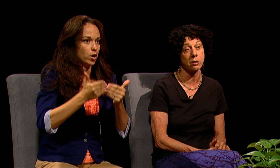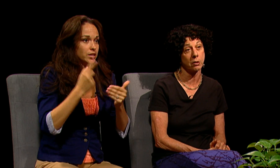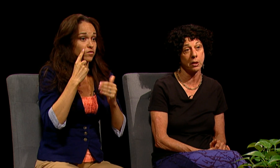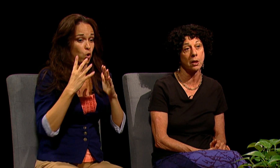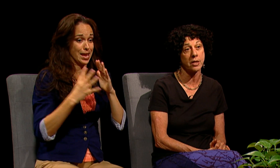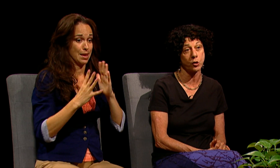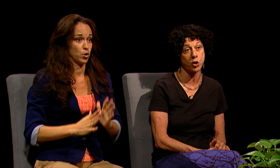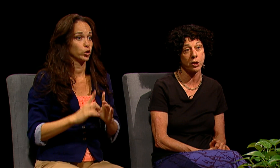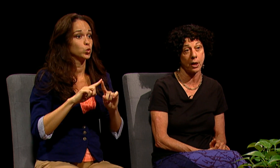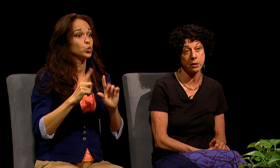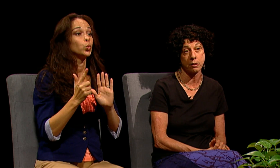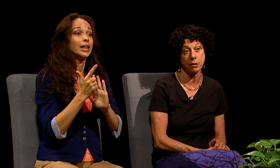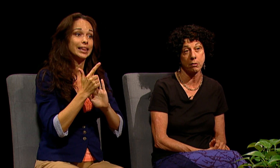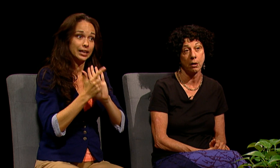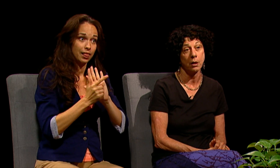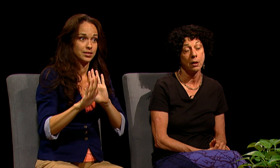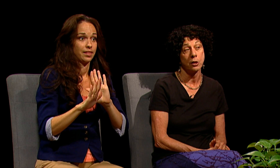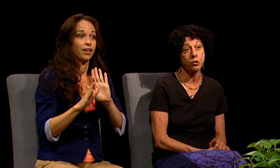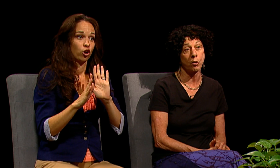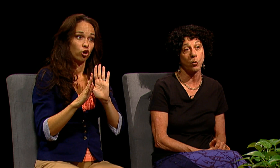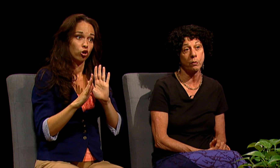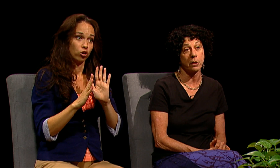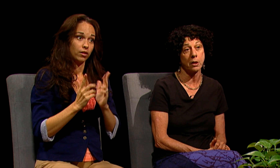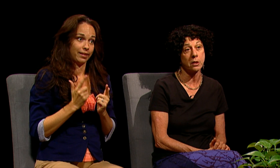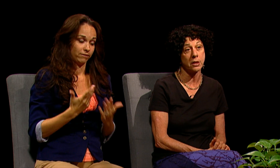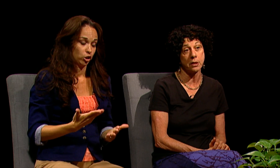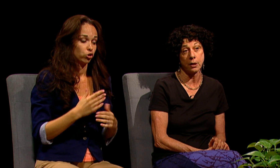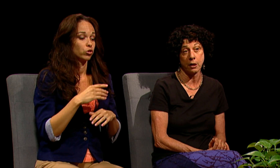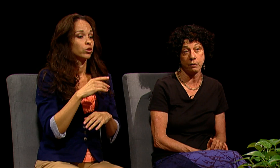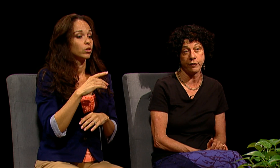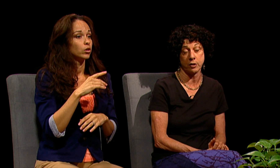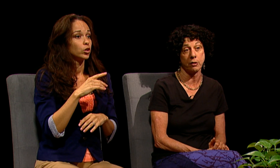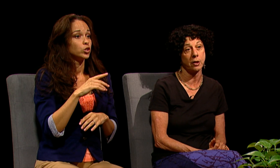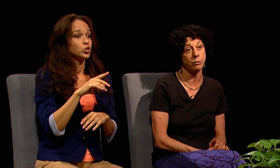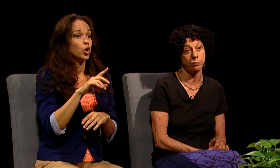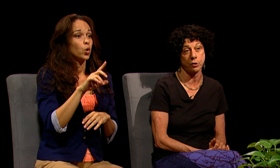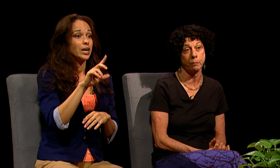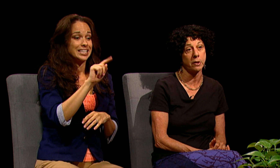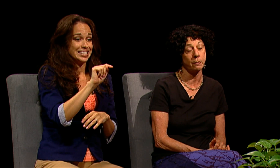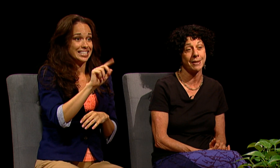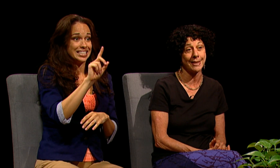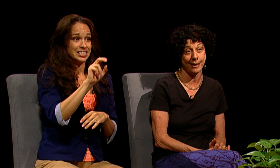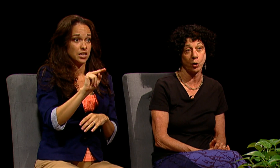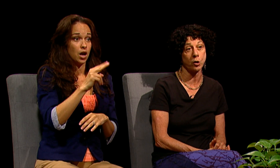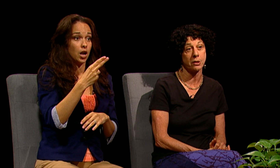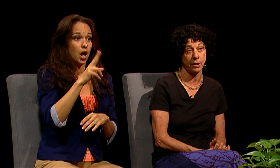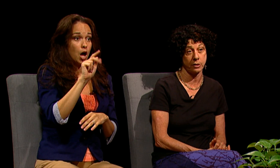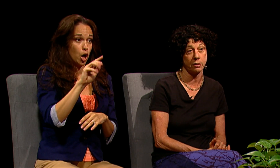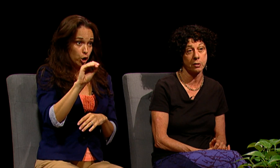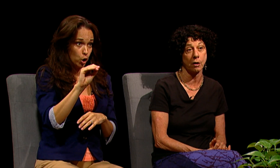TO LEGALIZE THEIR STATUS HERE. SO THE T. DON HUTTO FACILITY, WHICH WAS OPENED UP IN TAYLOR, TEXAS,